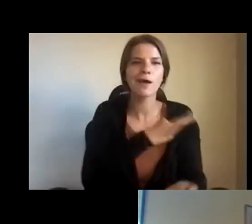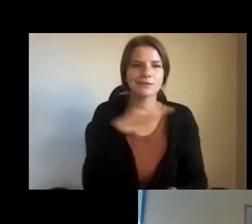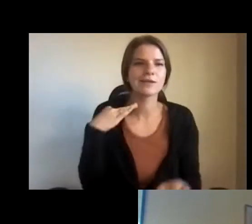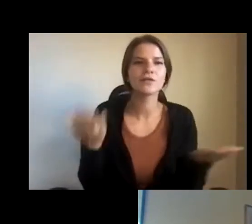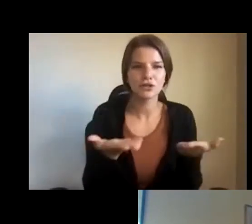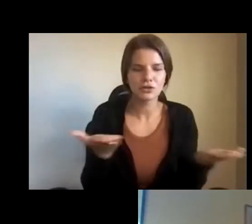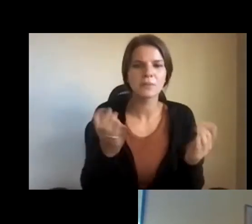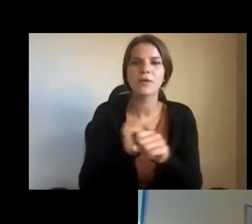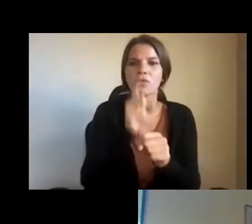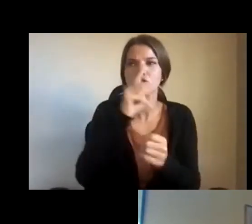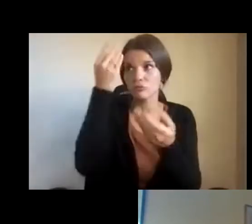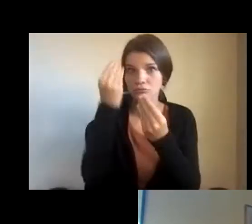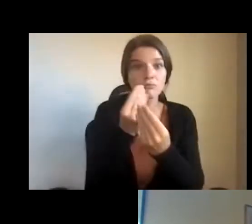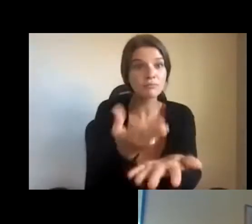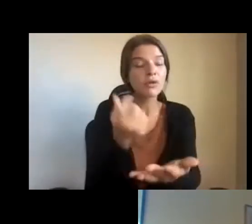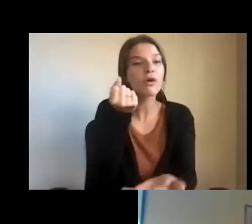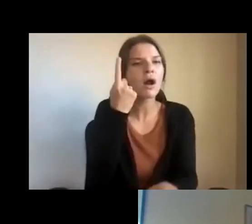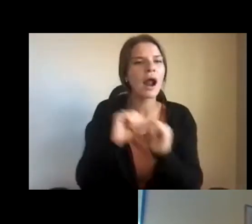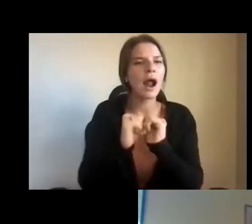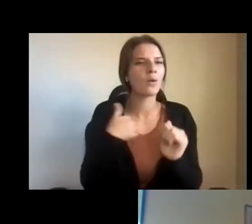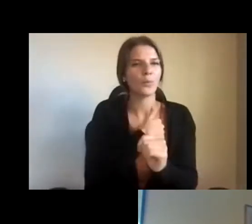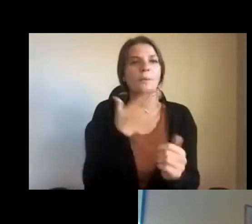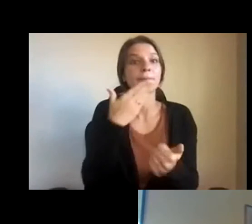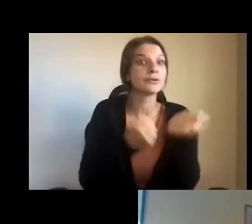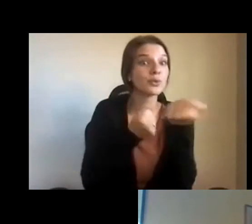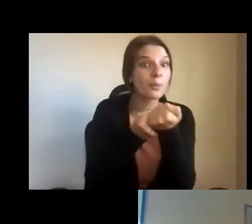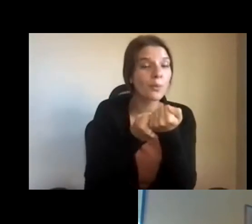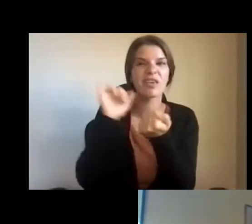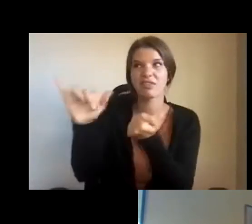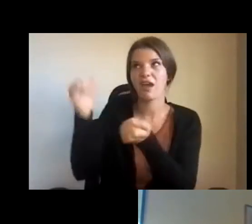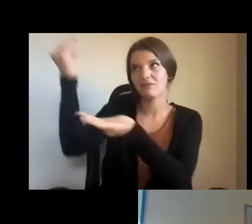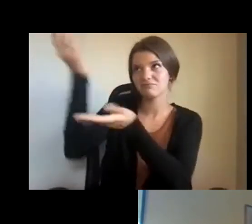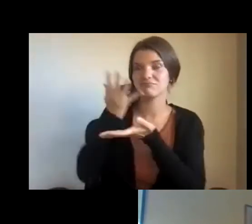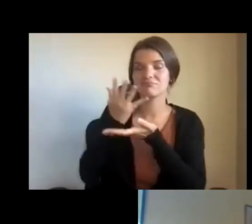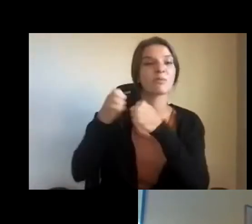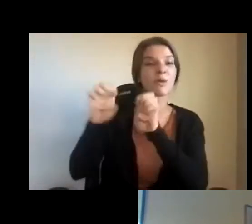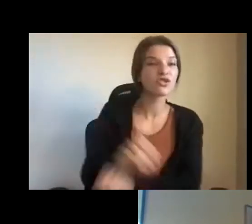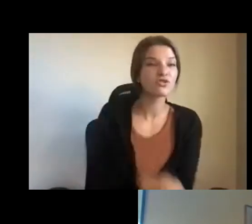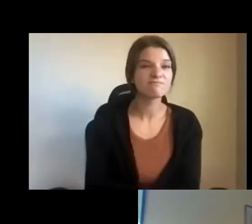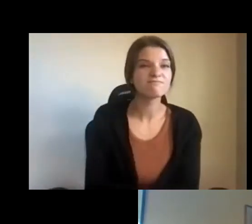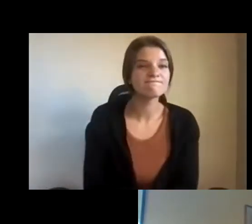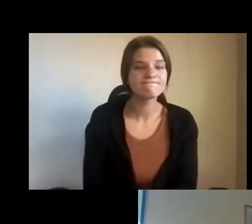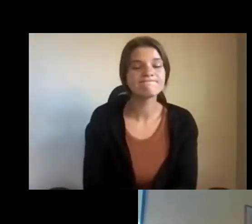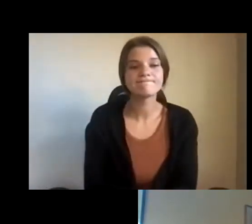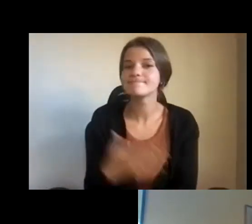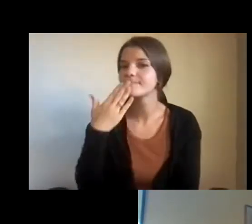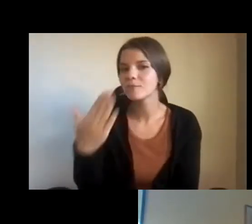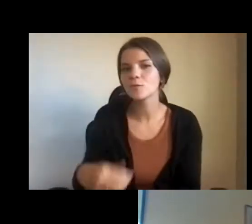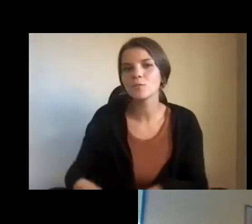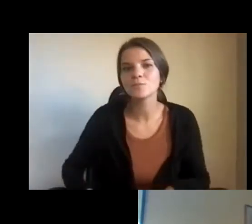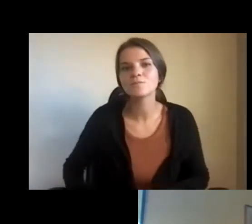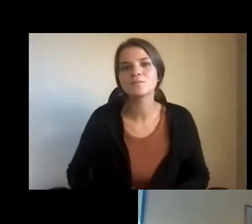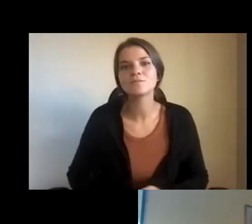To understand how we will support the effort. Great, Thank you. Dr. Branche, returning to you